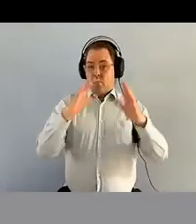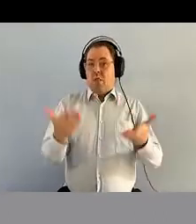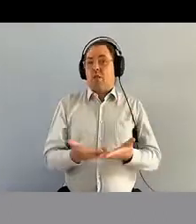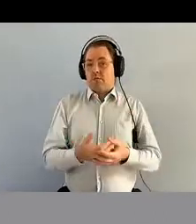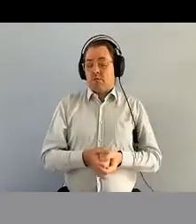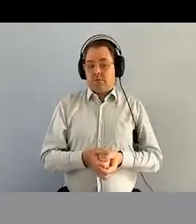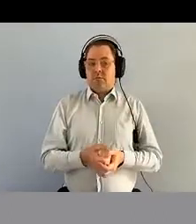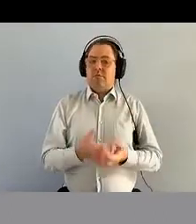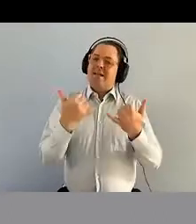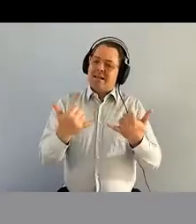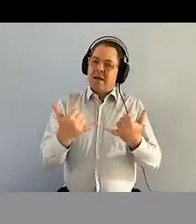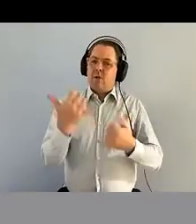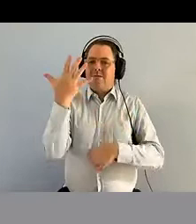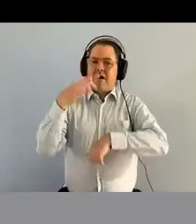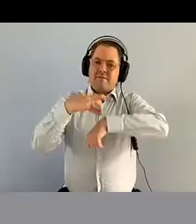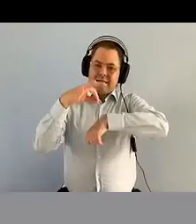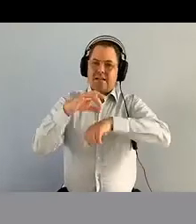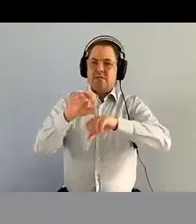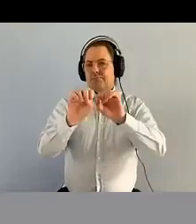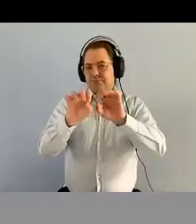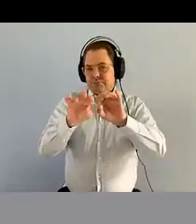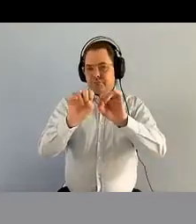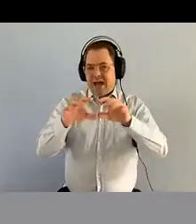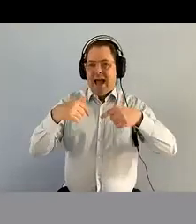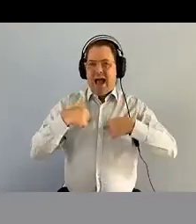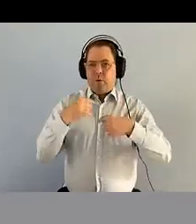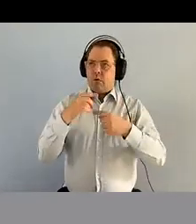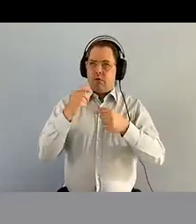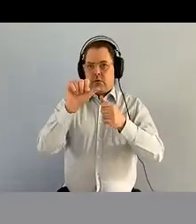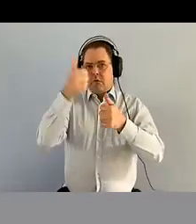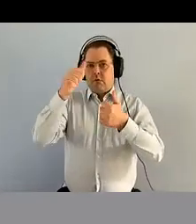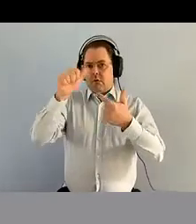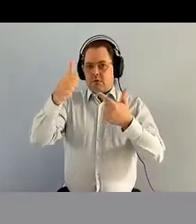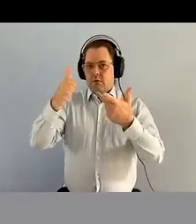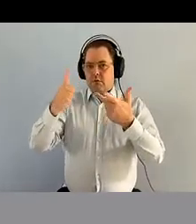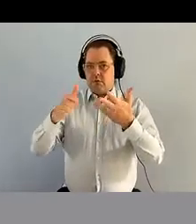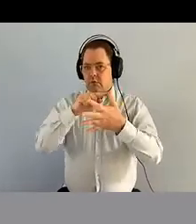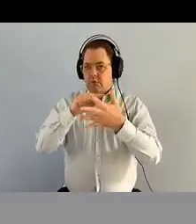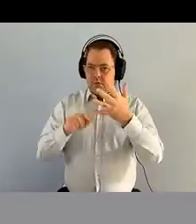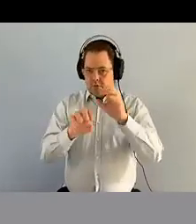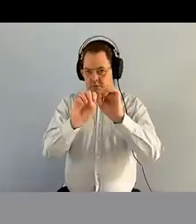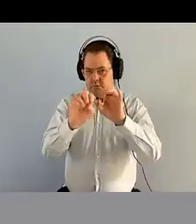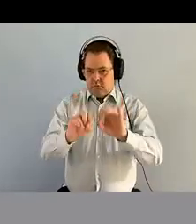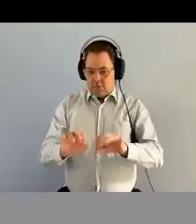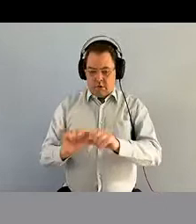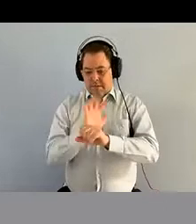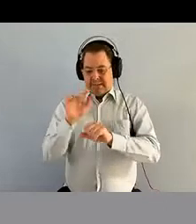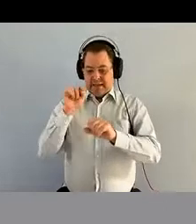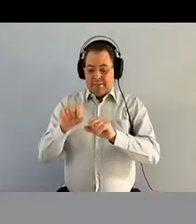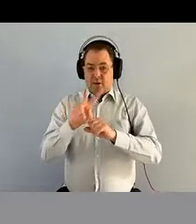coincides with the beginning of the global pandemic. So what I'm going to speak about just briefly today for five minutes is about